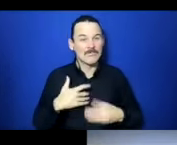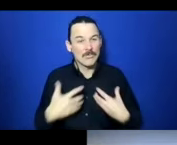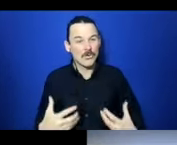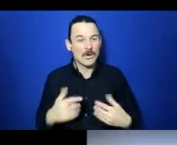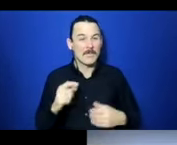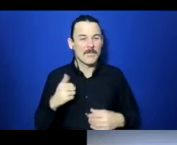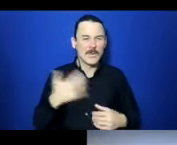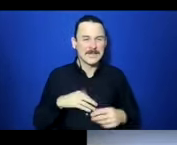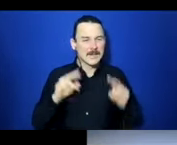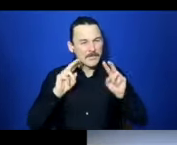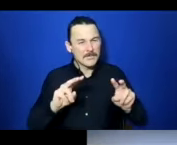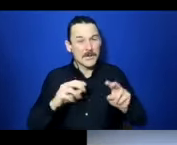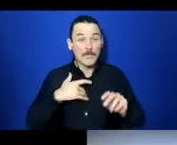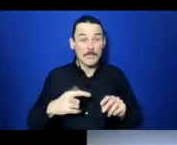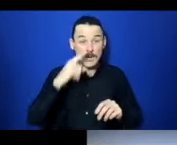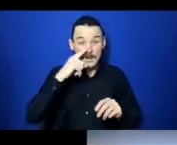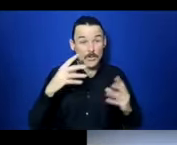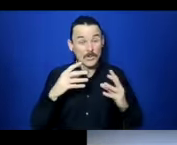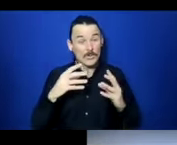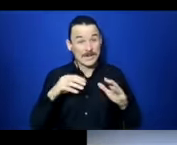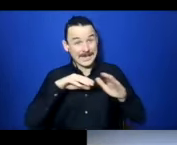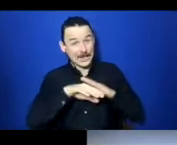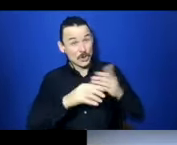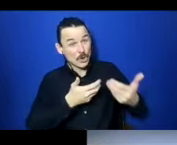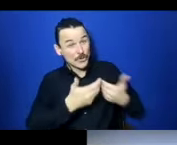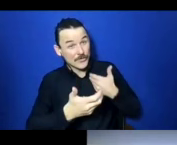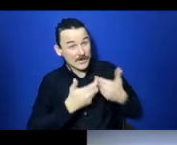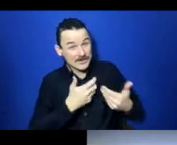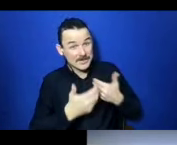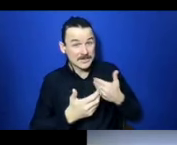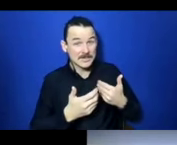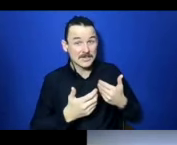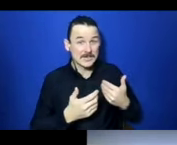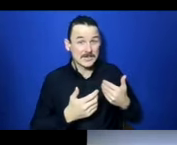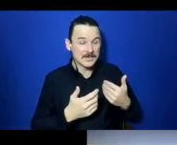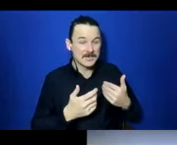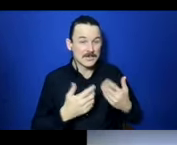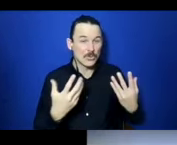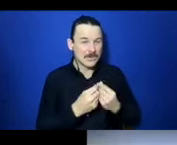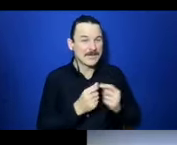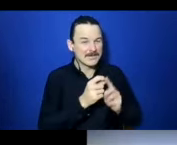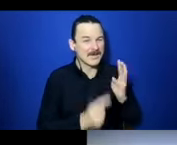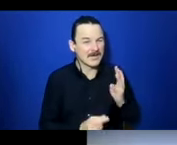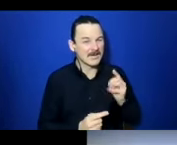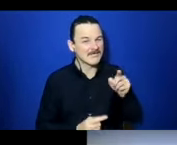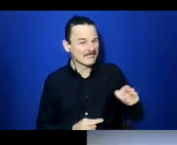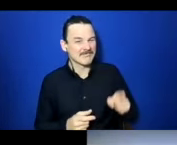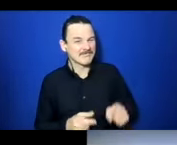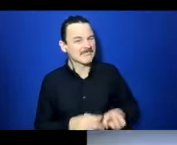with disabilities and that's that's a hard space to navigate when quite often the disabled routing